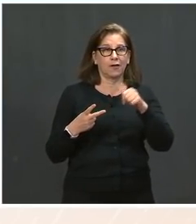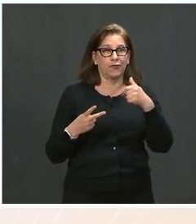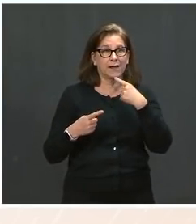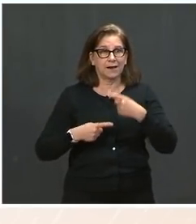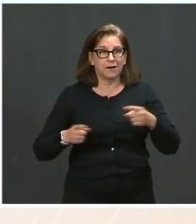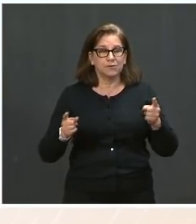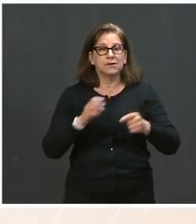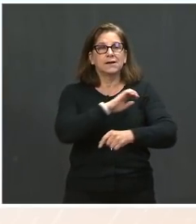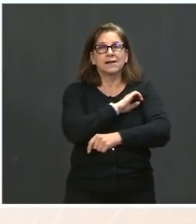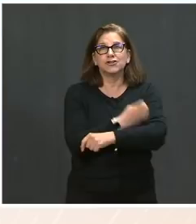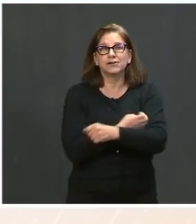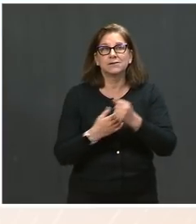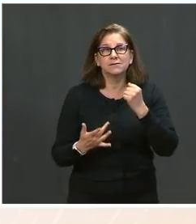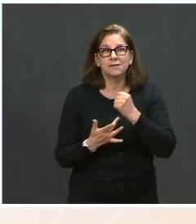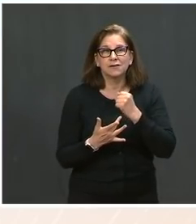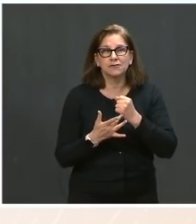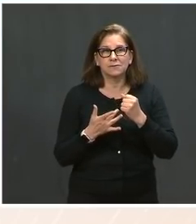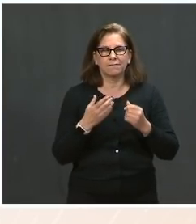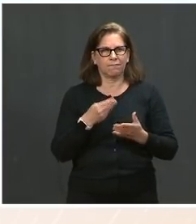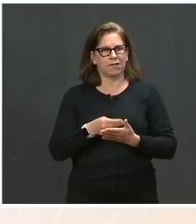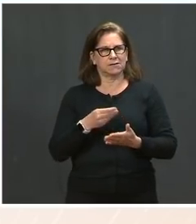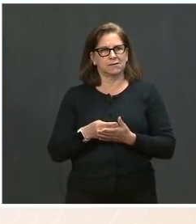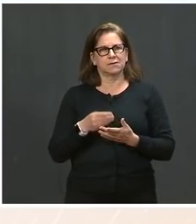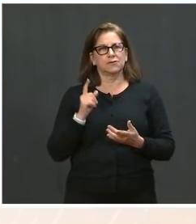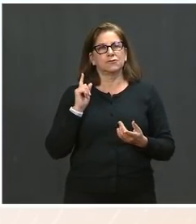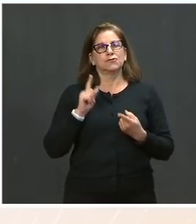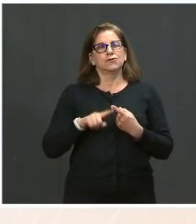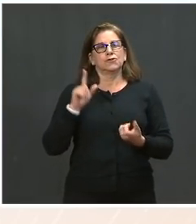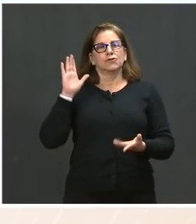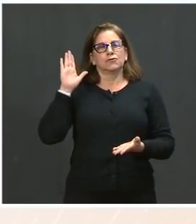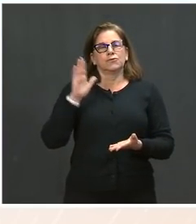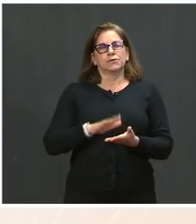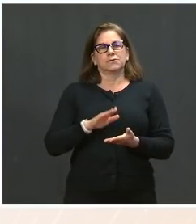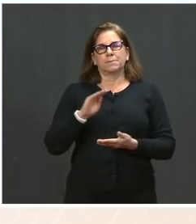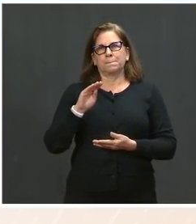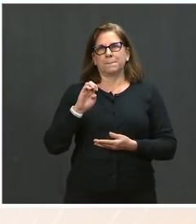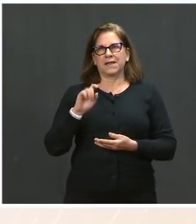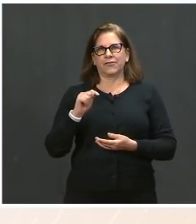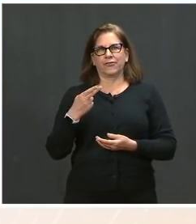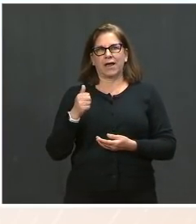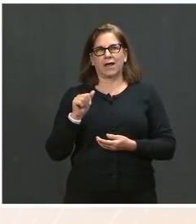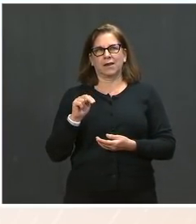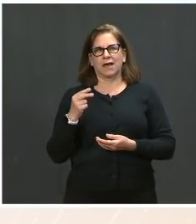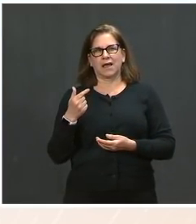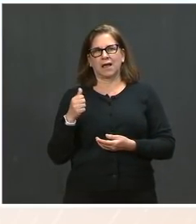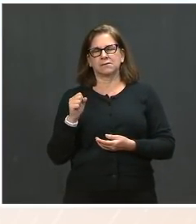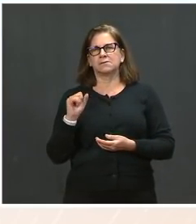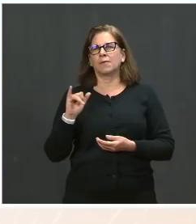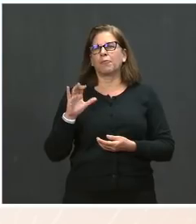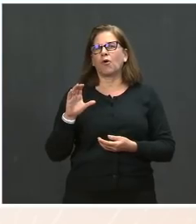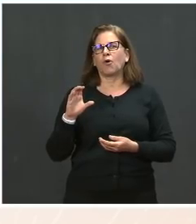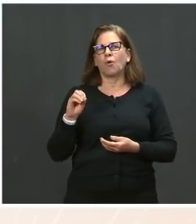funding opportunity to reduce methane emissions from the coal, oil, and gas industry. And as many of you know,